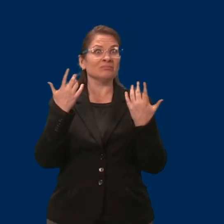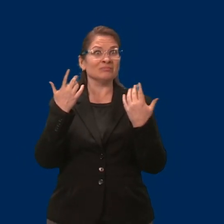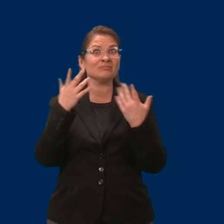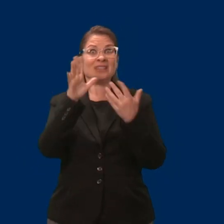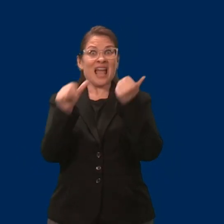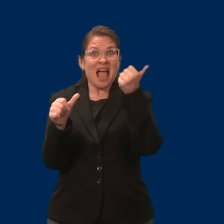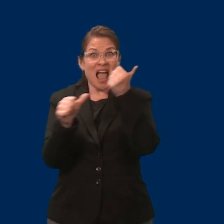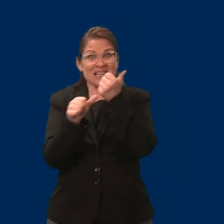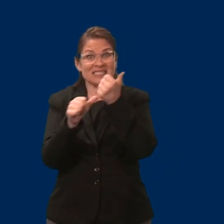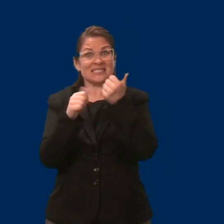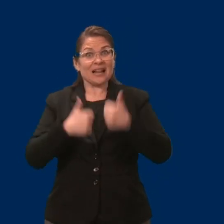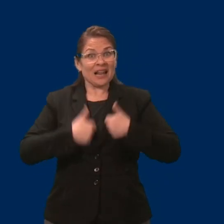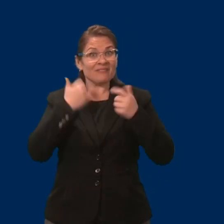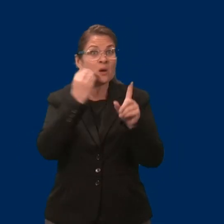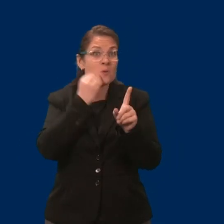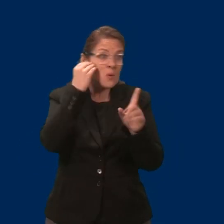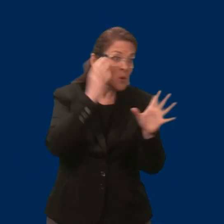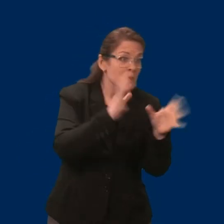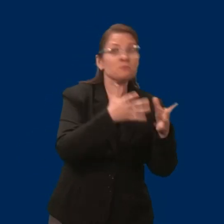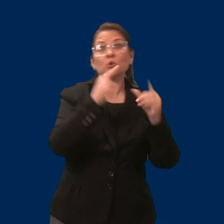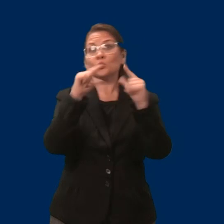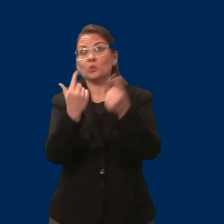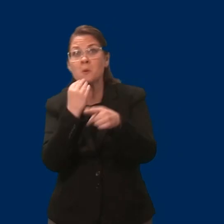our nursing homes, our group homes, home care,